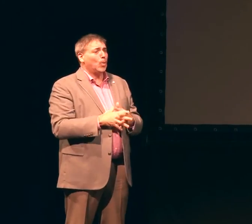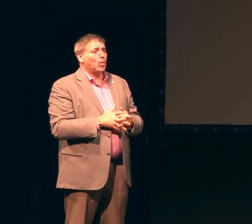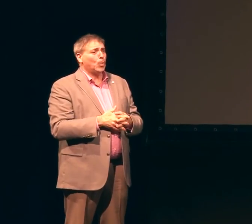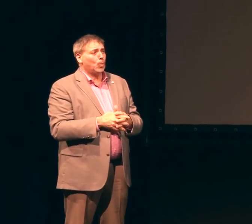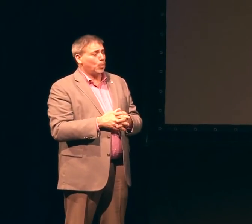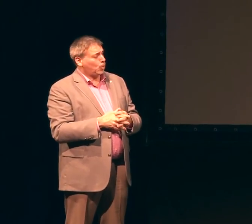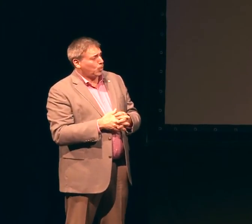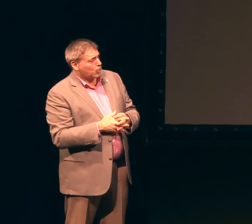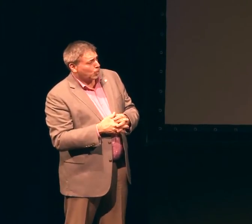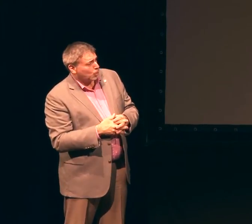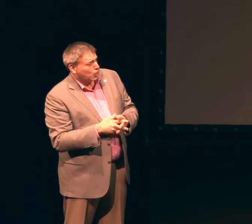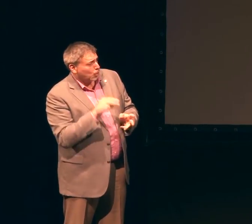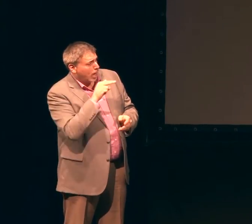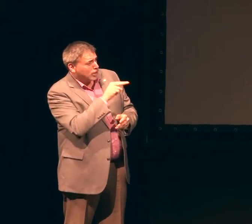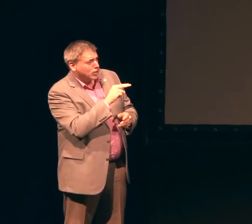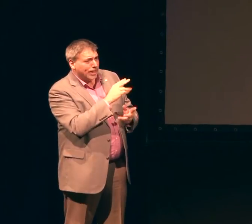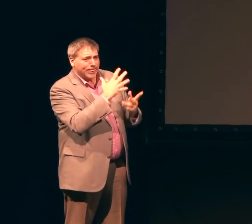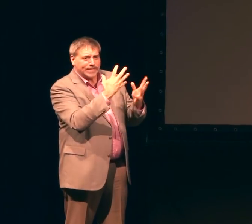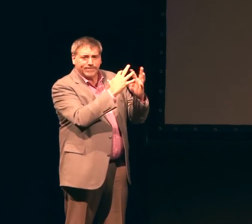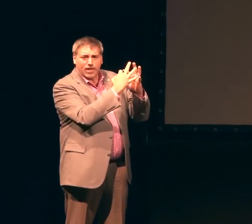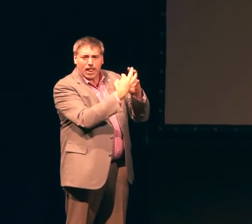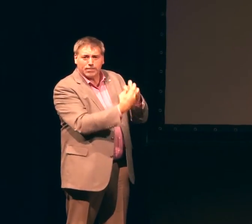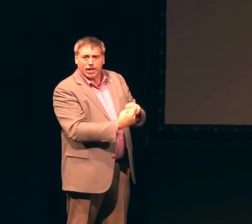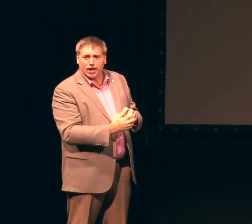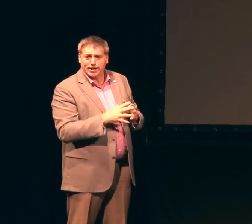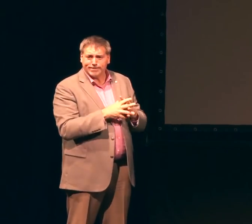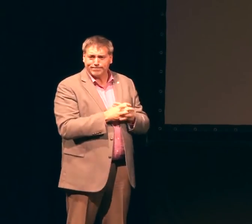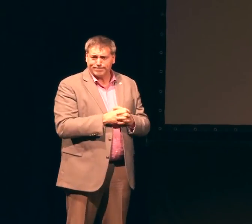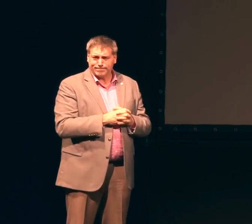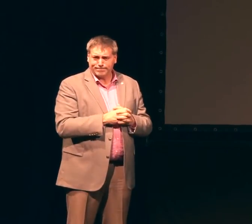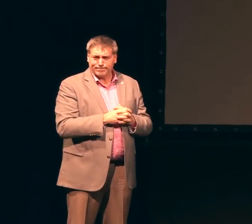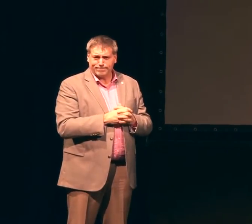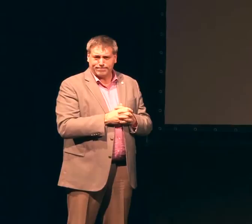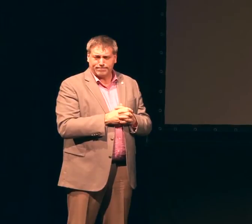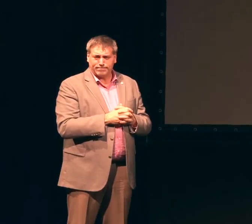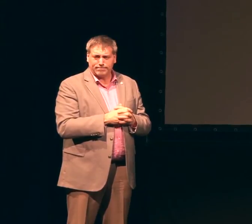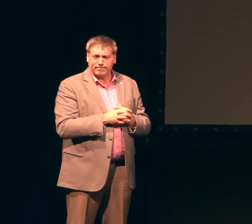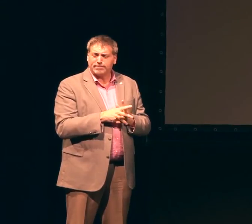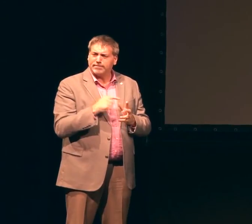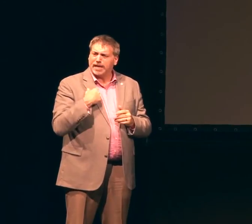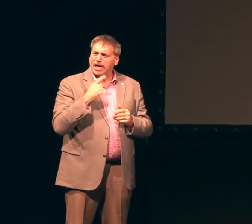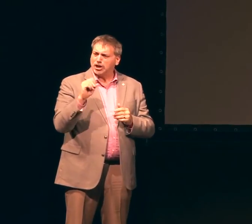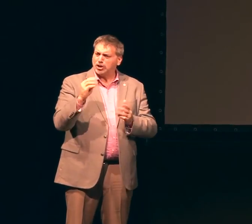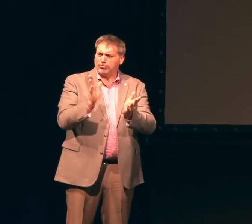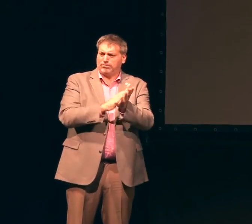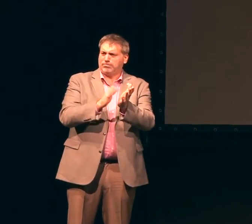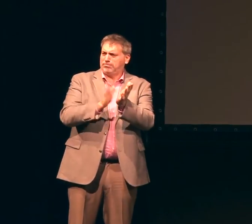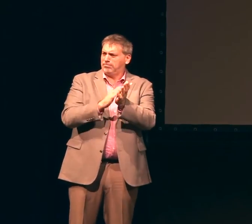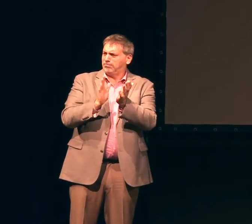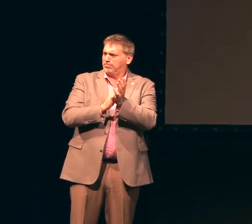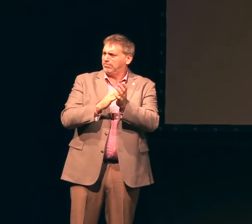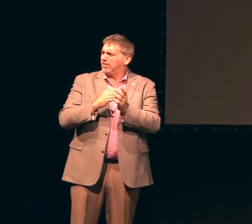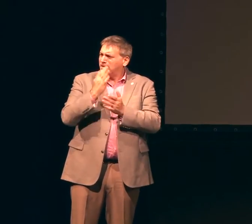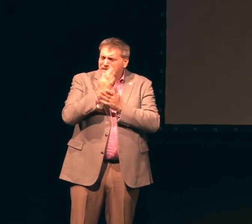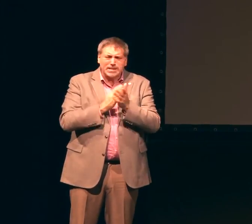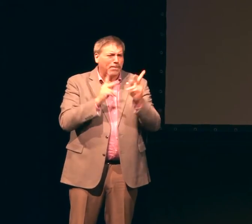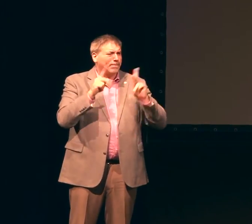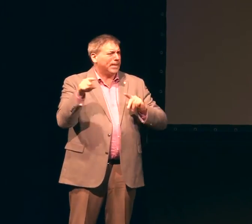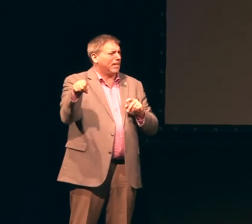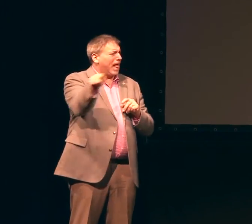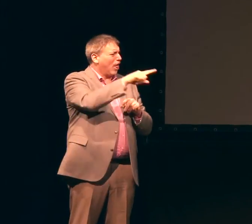us just stand by and twiddle our thumbs and watch everything falling apart. I applaud